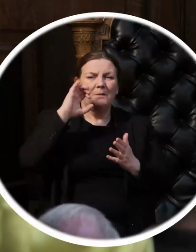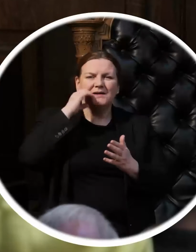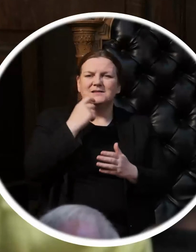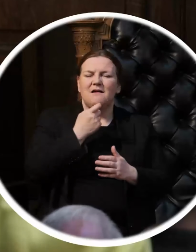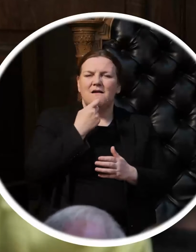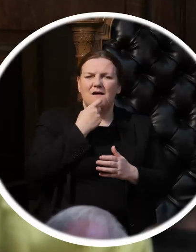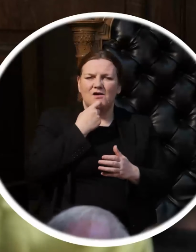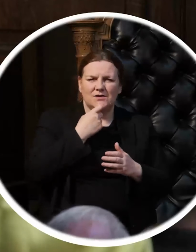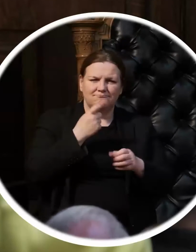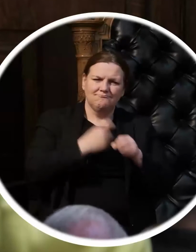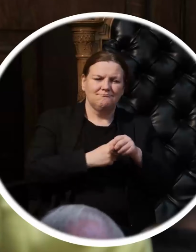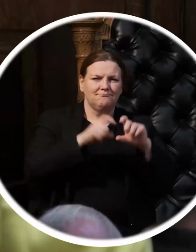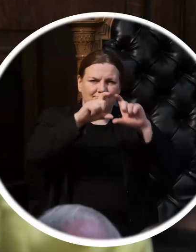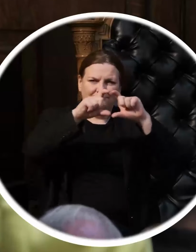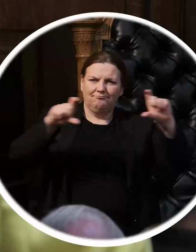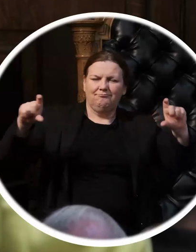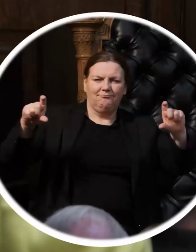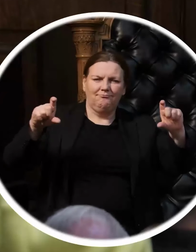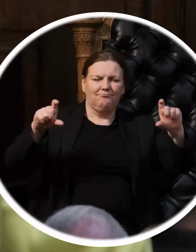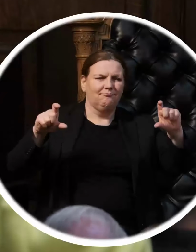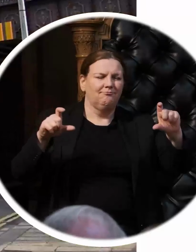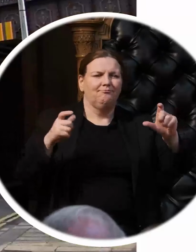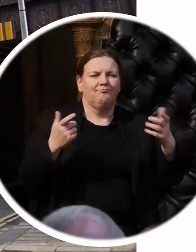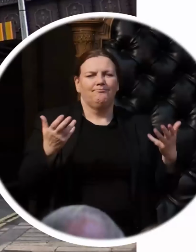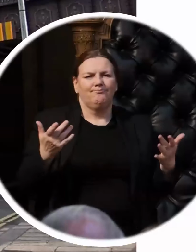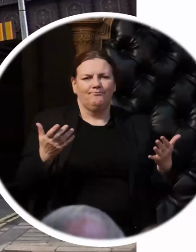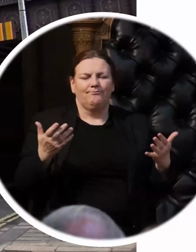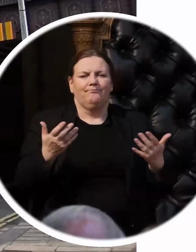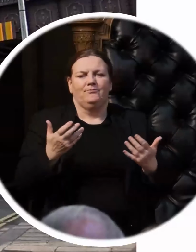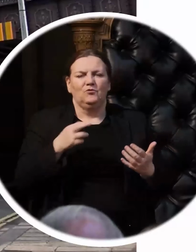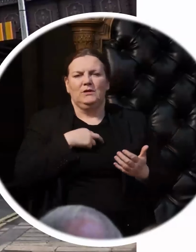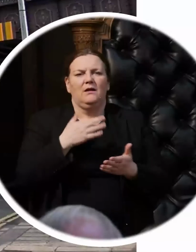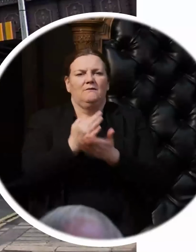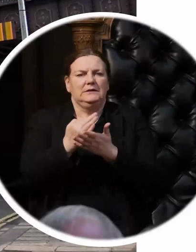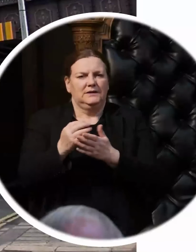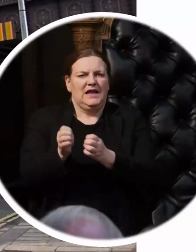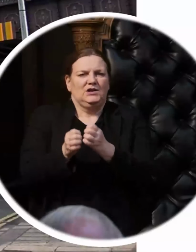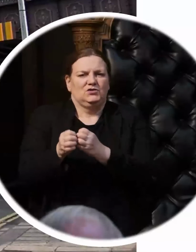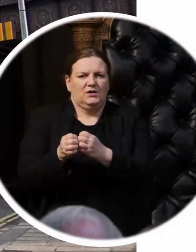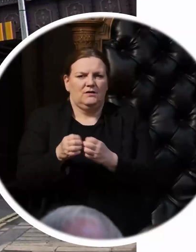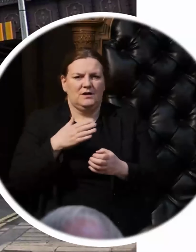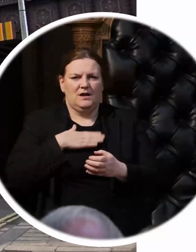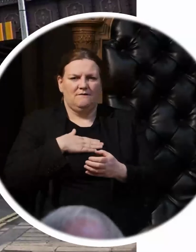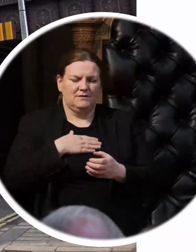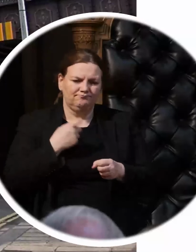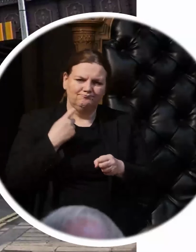Iron tends to be the domain of the engineer. Engineers love cast iron. It's easy.